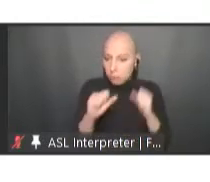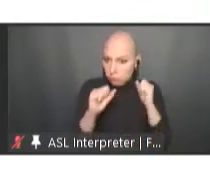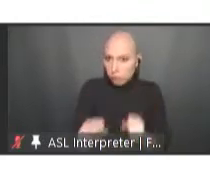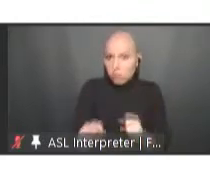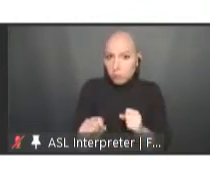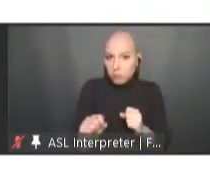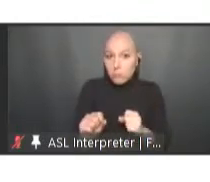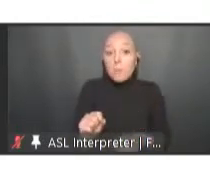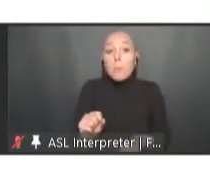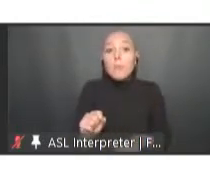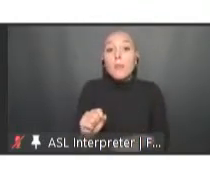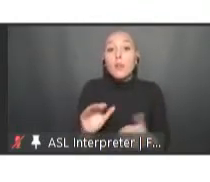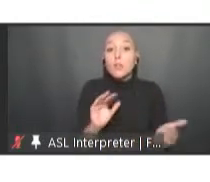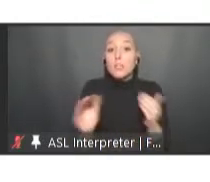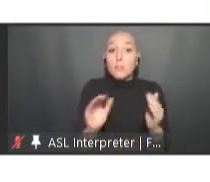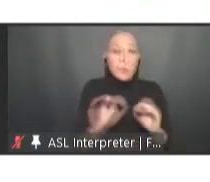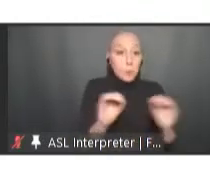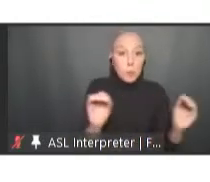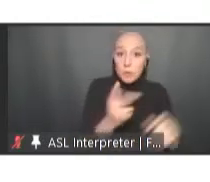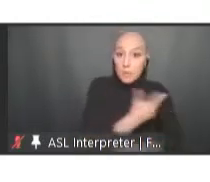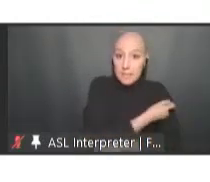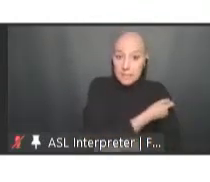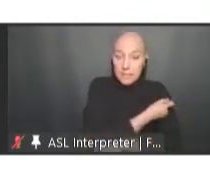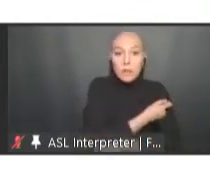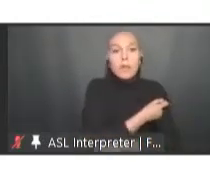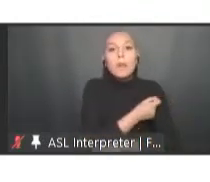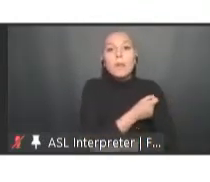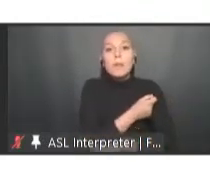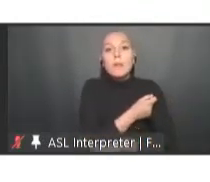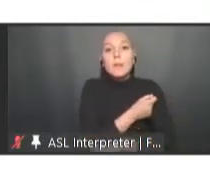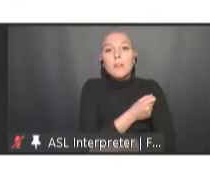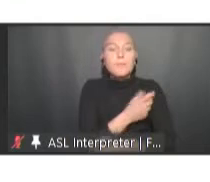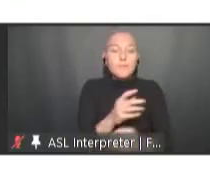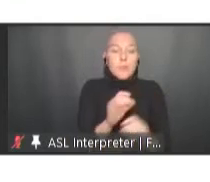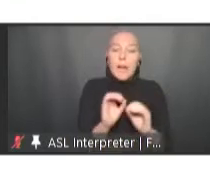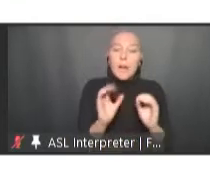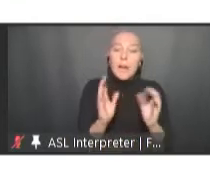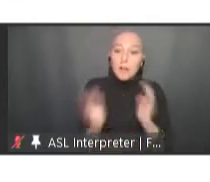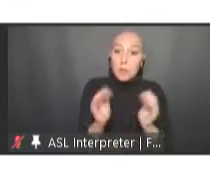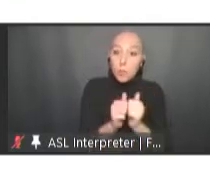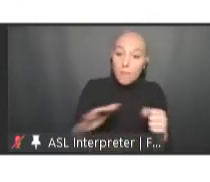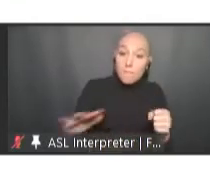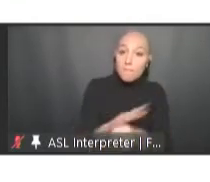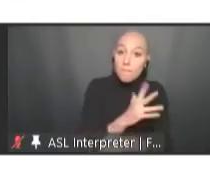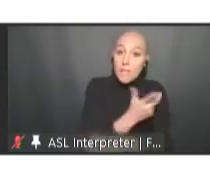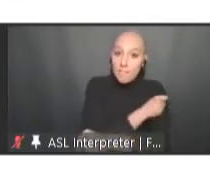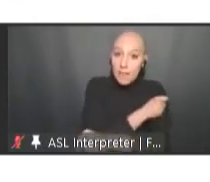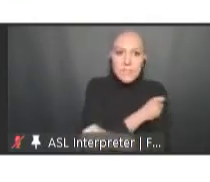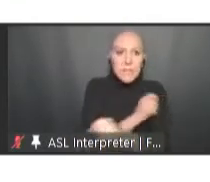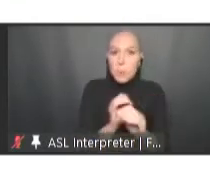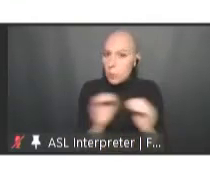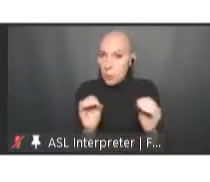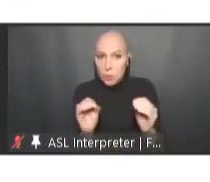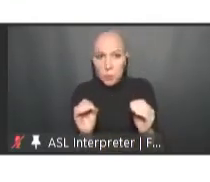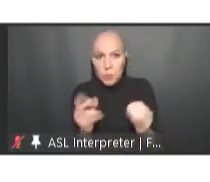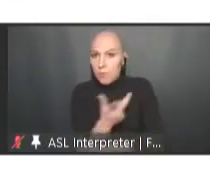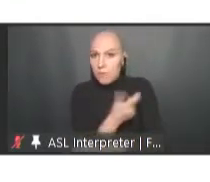adults had four times the risk of infection or 75 percent VE and 13 times the risk of COVID-19